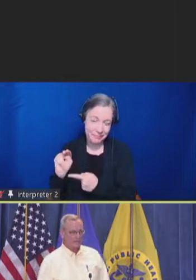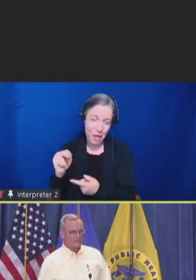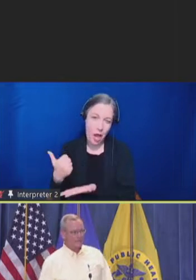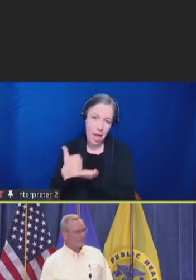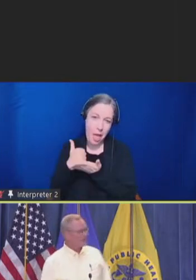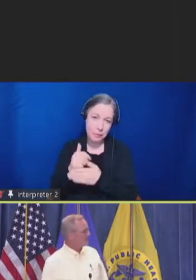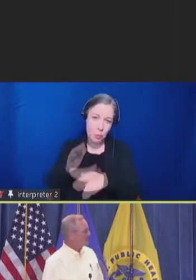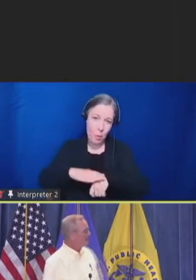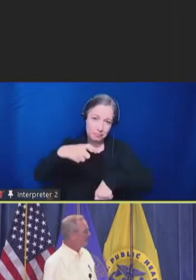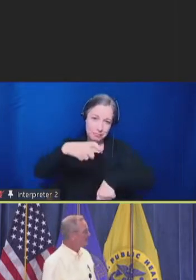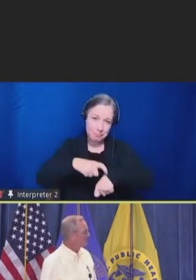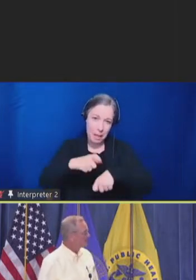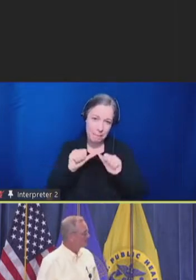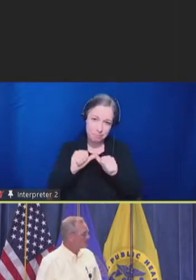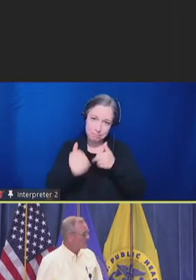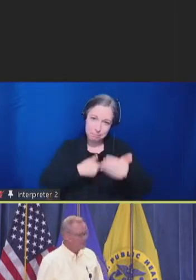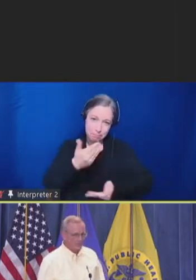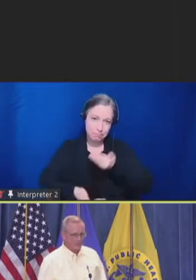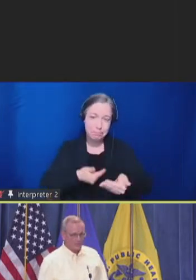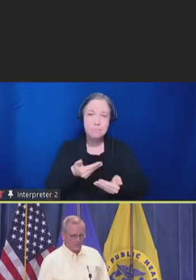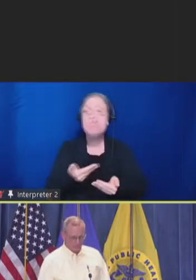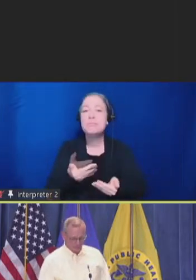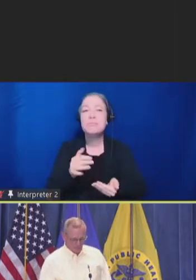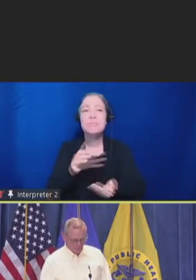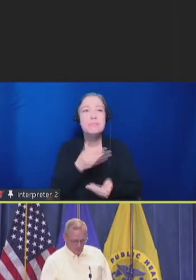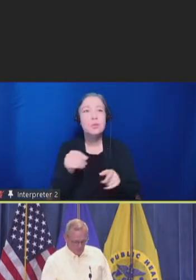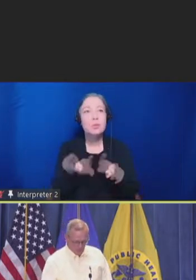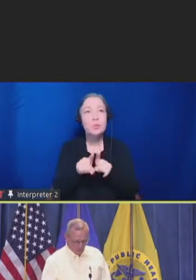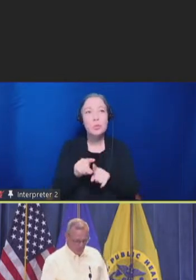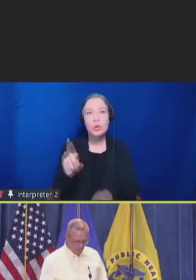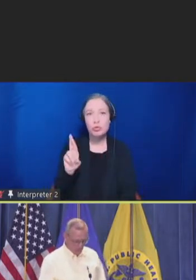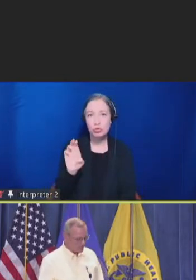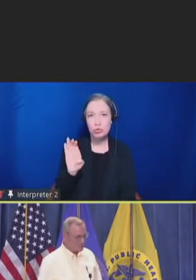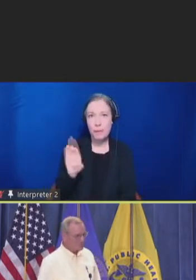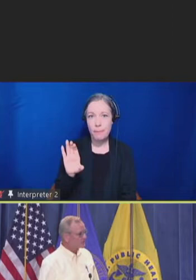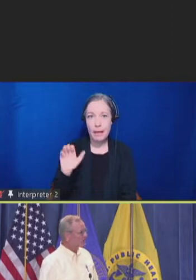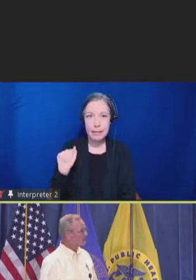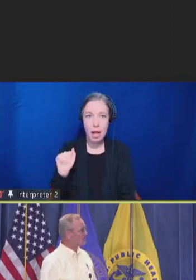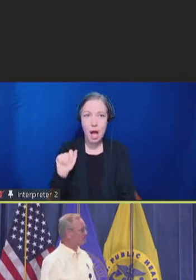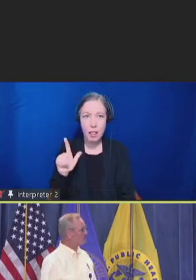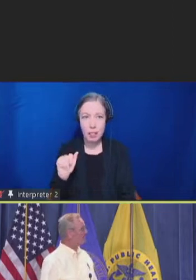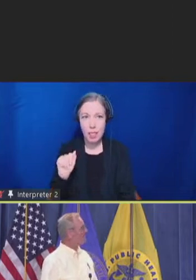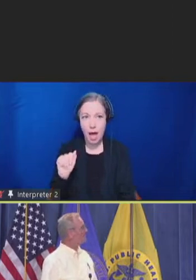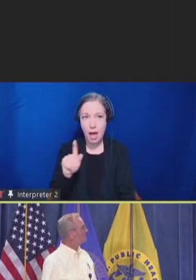this. And Rebecca Lazeration, who has helped with our technical assistance.